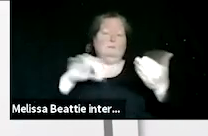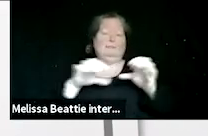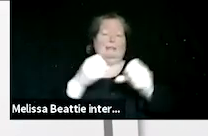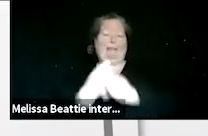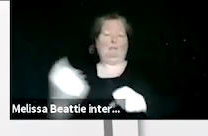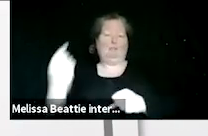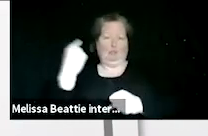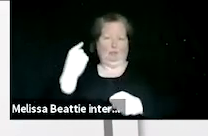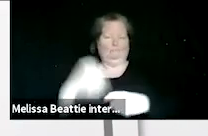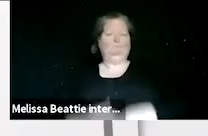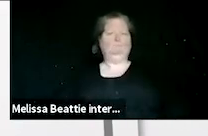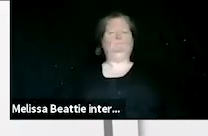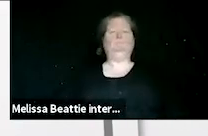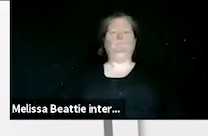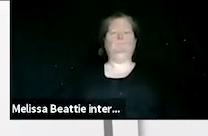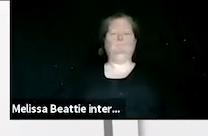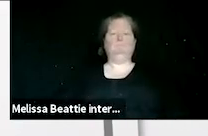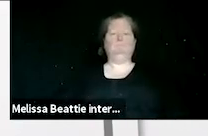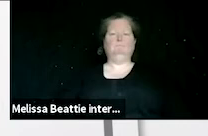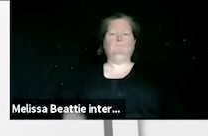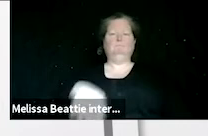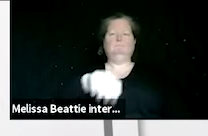and Professor missile and participated in this as well.